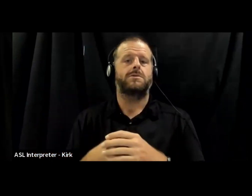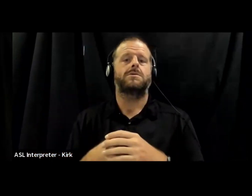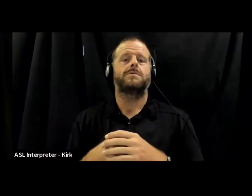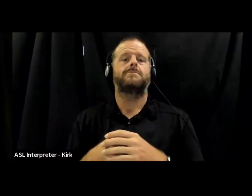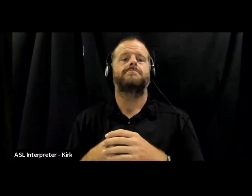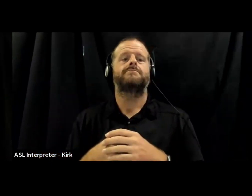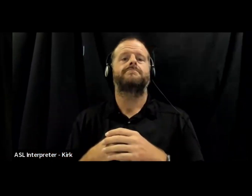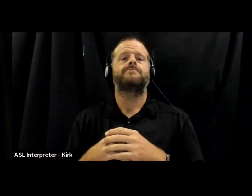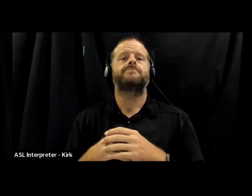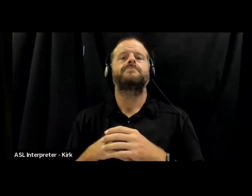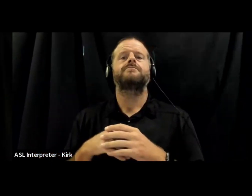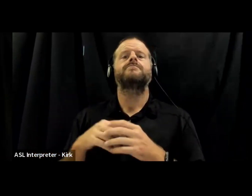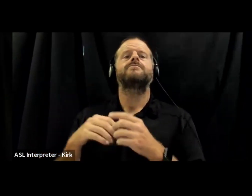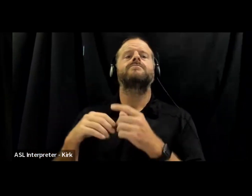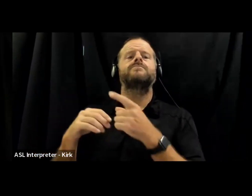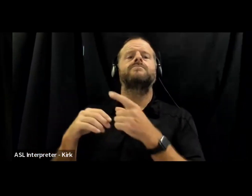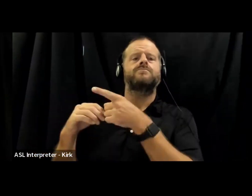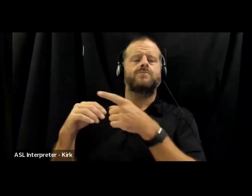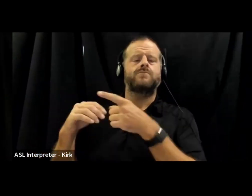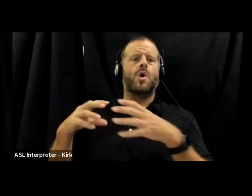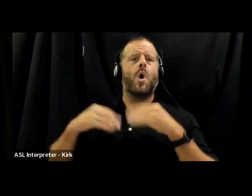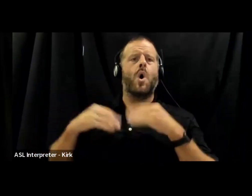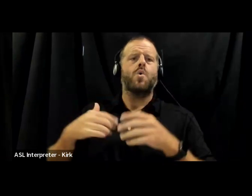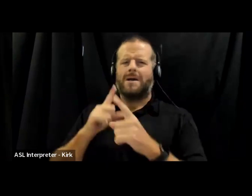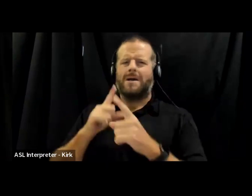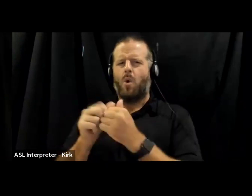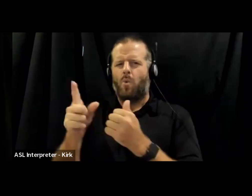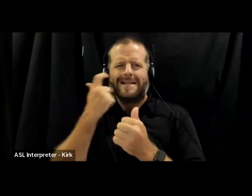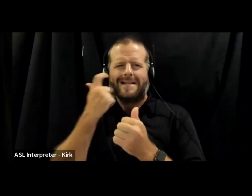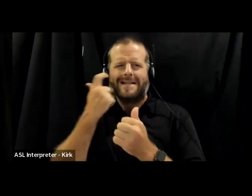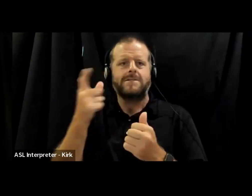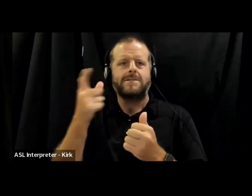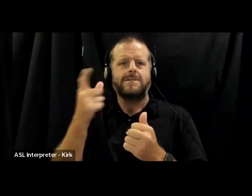I spoke with recently said technology is the